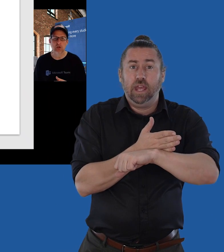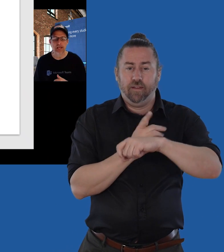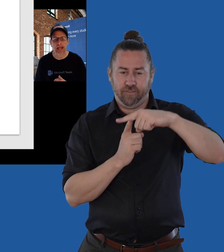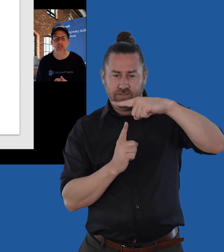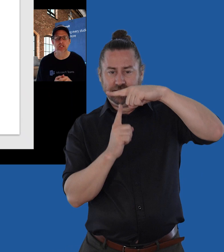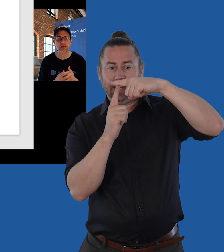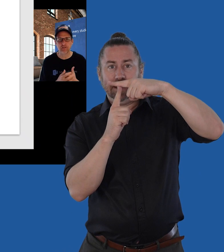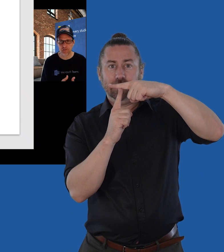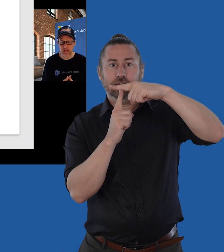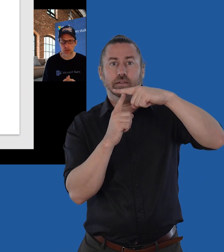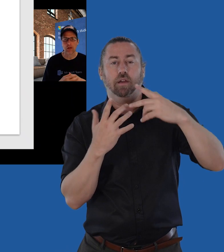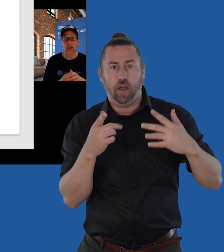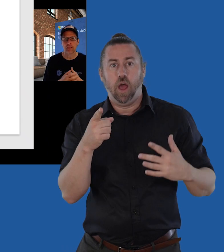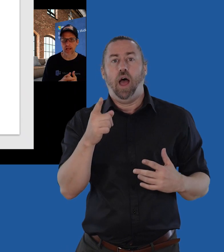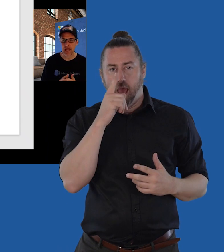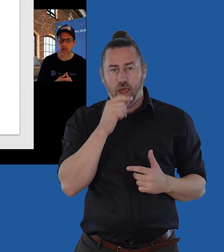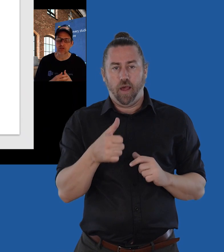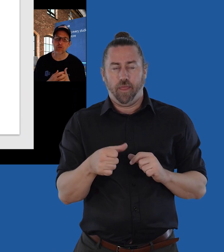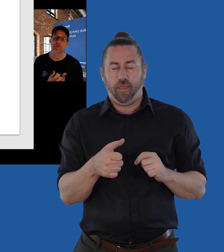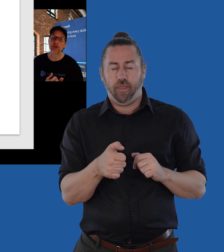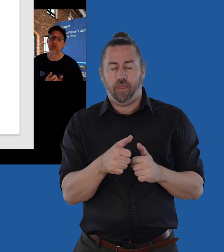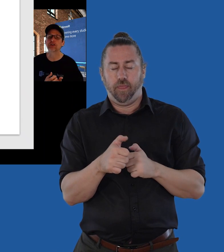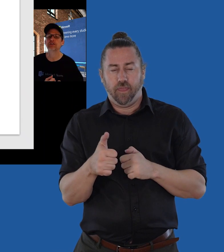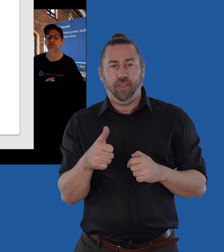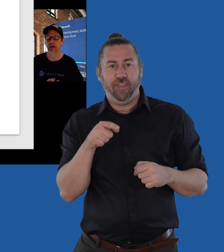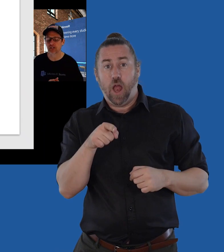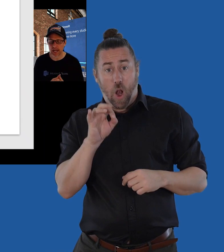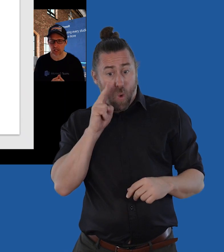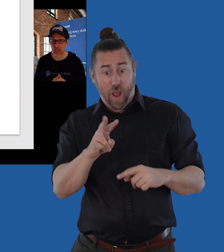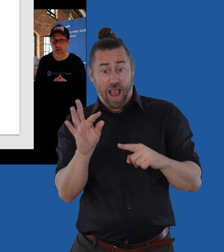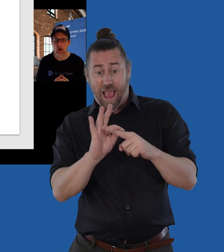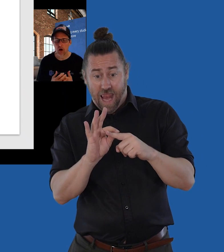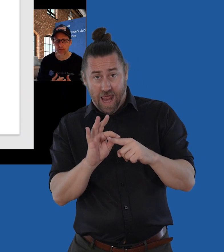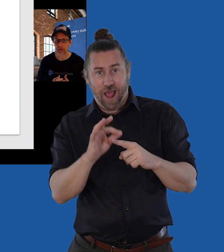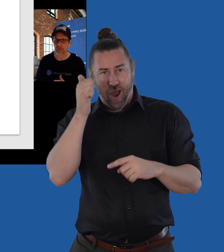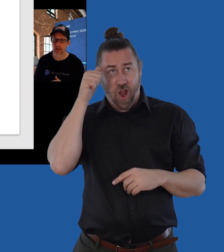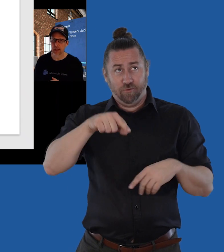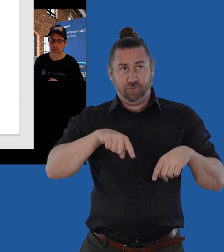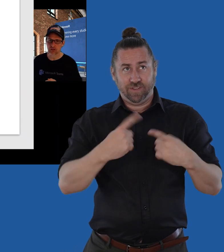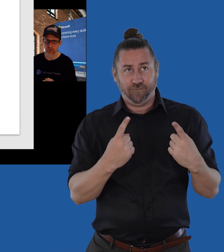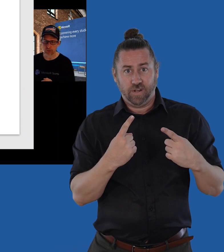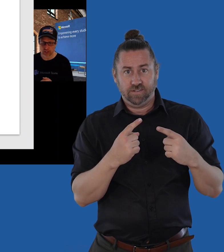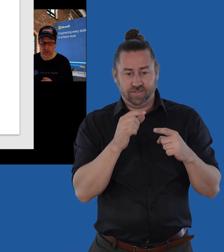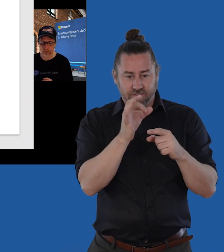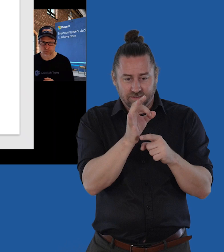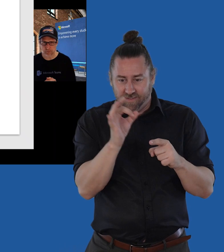so you can actually feel the colors, or feel the differentiation, of the different colors on the Rubik's Cube.